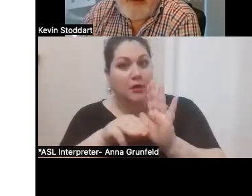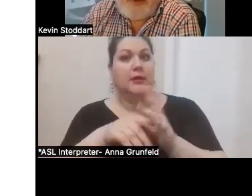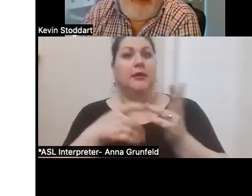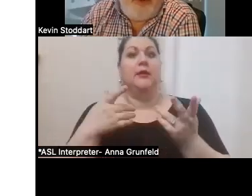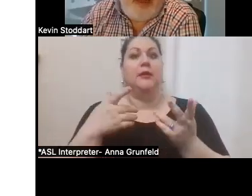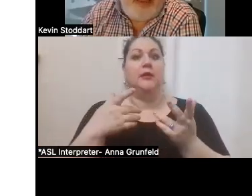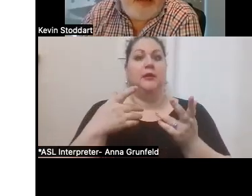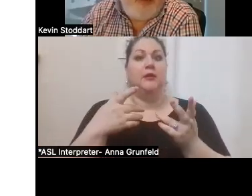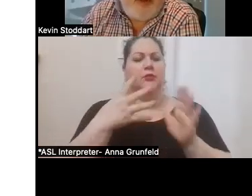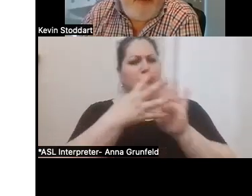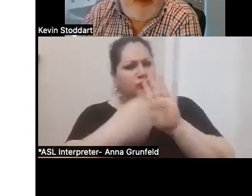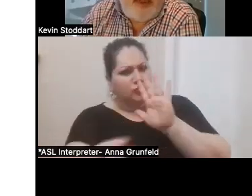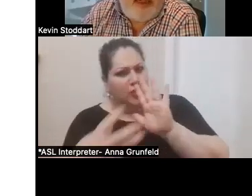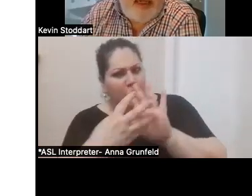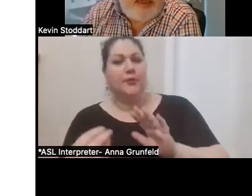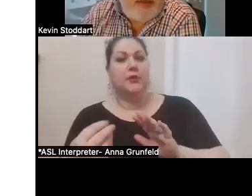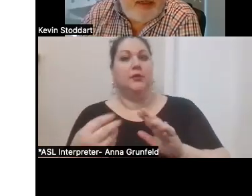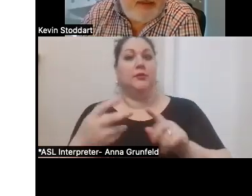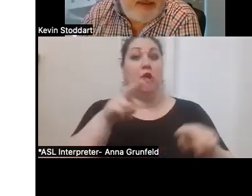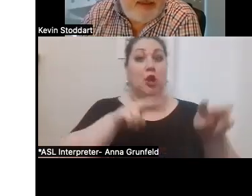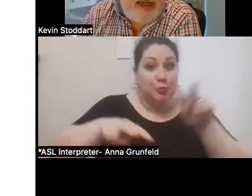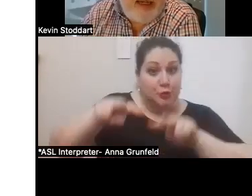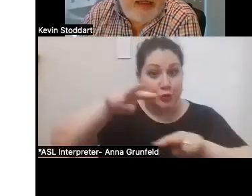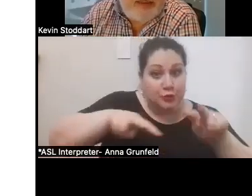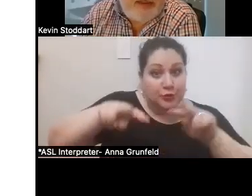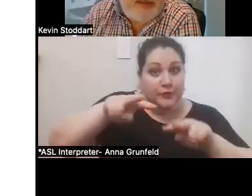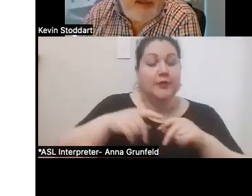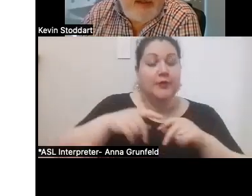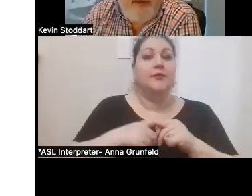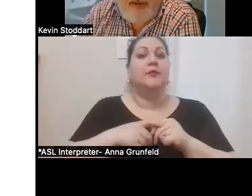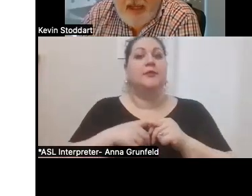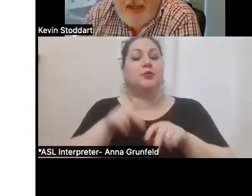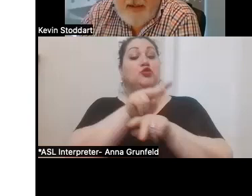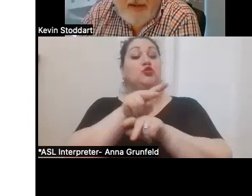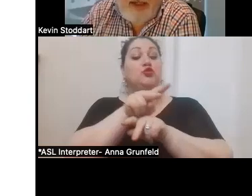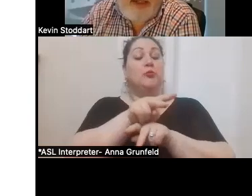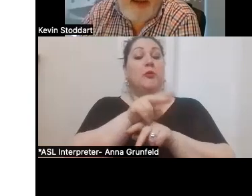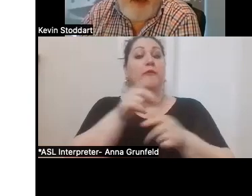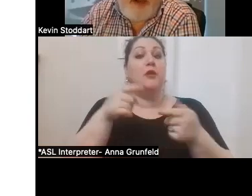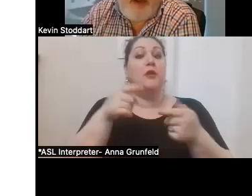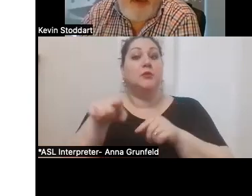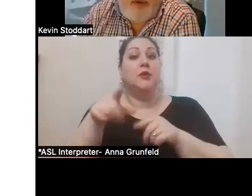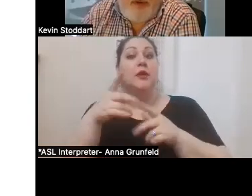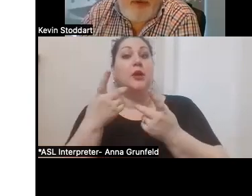Supervised while completing expected tasks, then they attempt on their own.